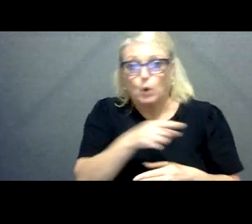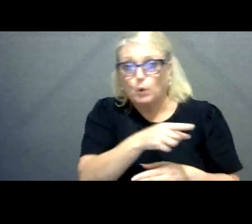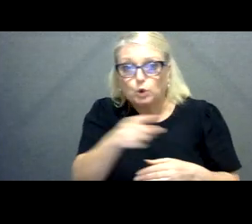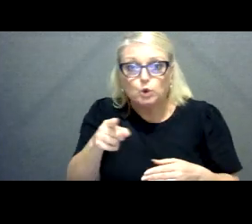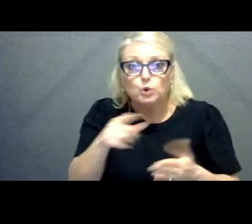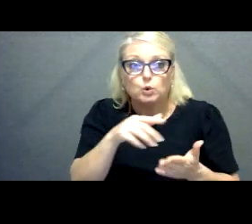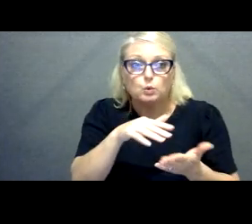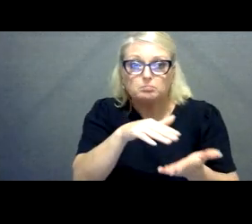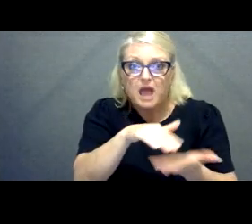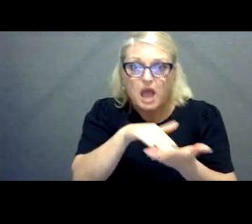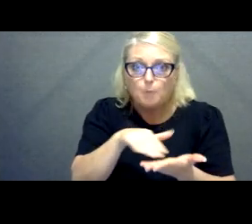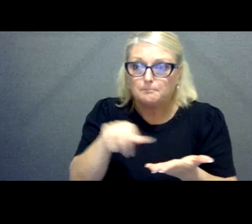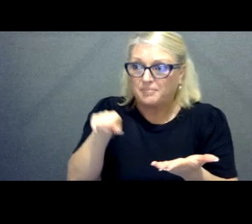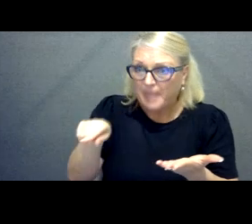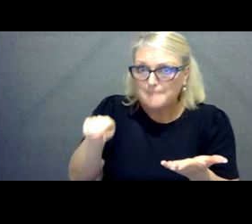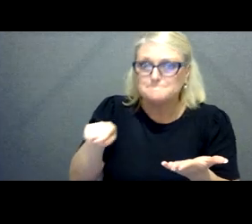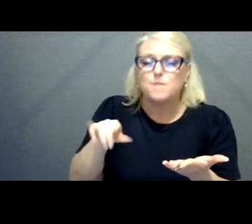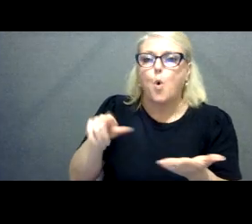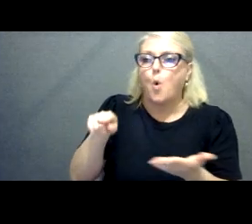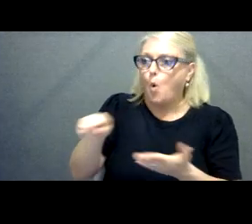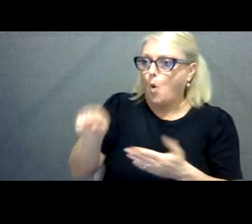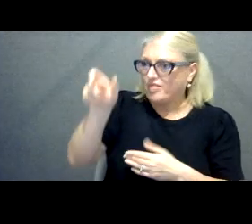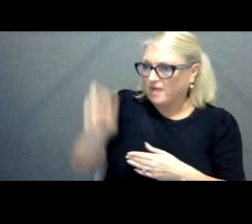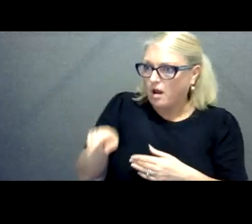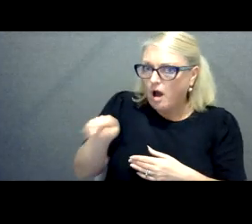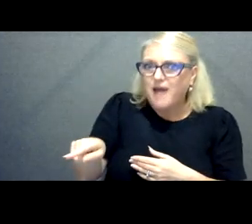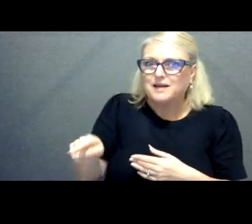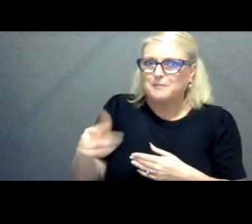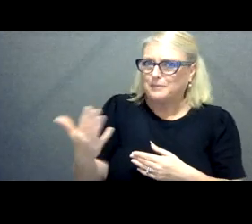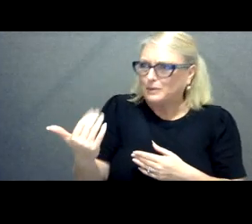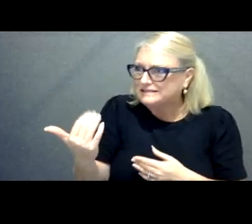to get in touch with the client as Leanne says we may have sent a letter which as we know may take